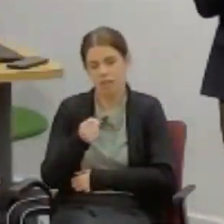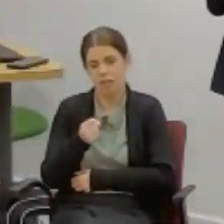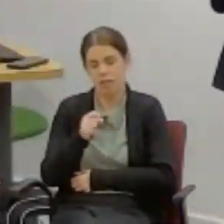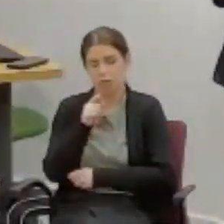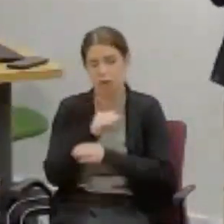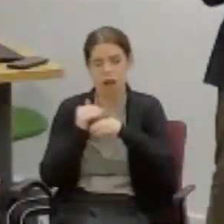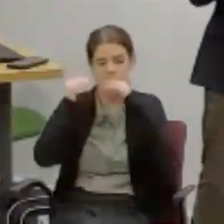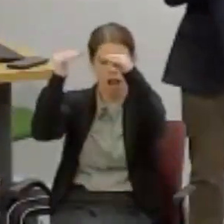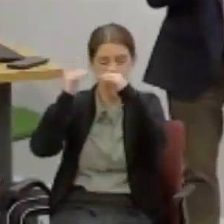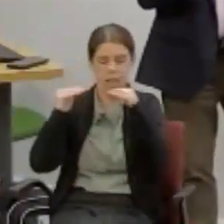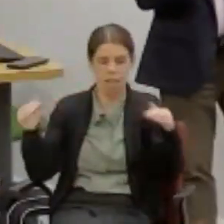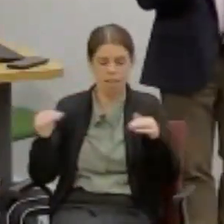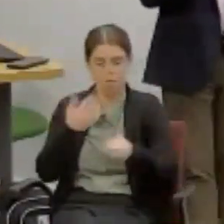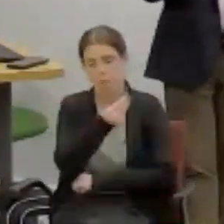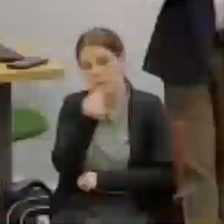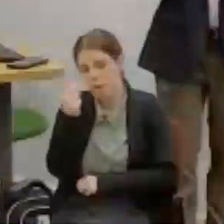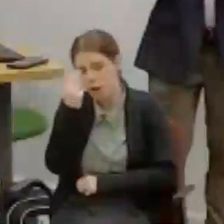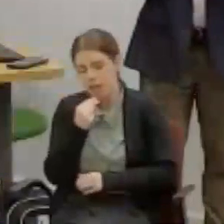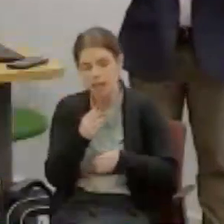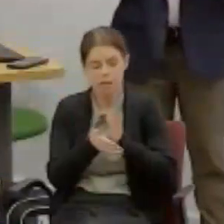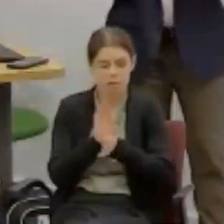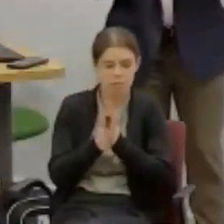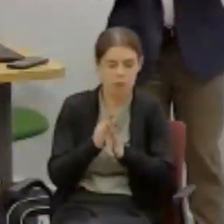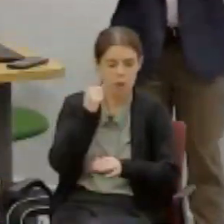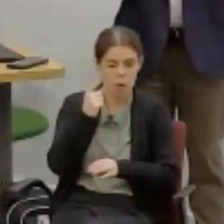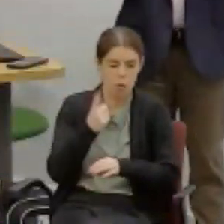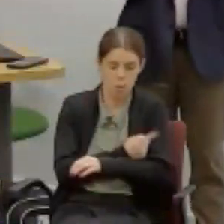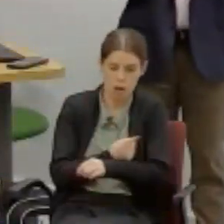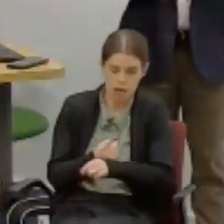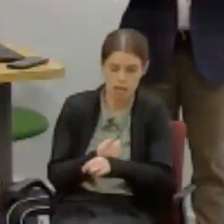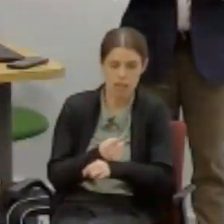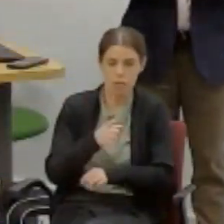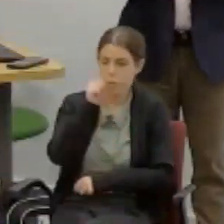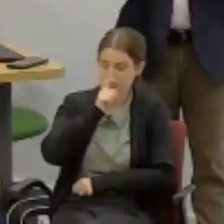So, they've been training a couple of nights weeks playing in a Saturday, but much less impact.